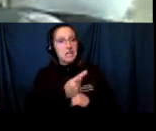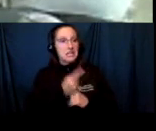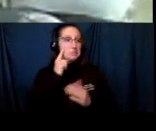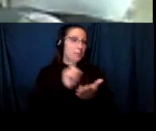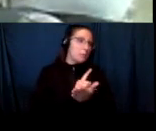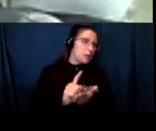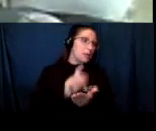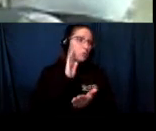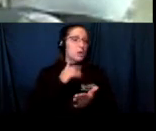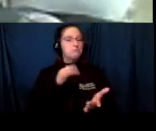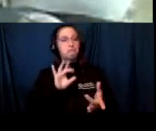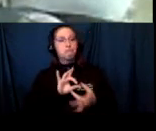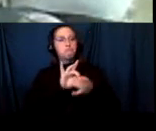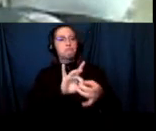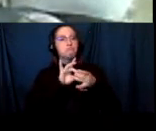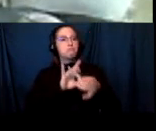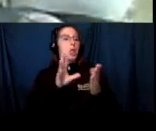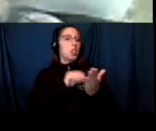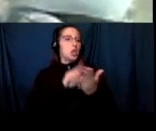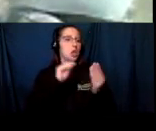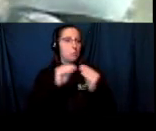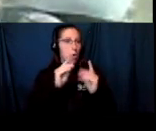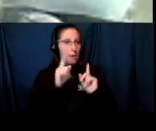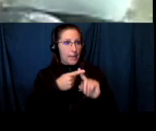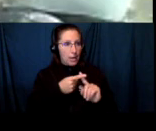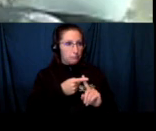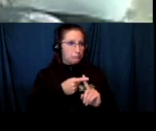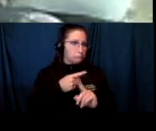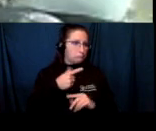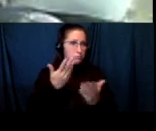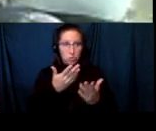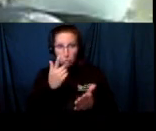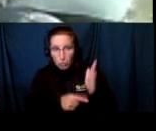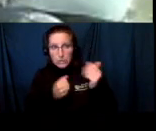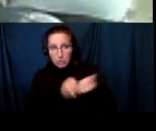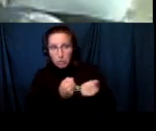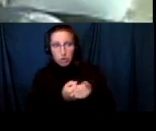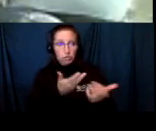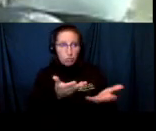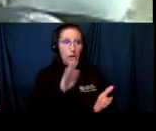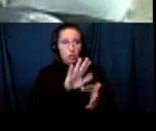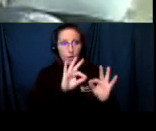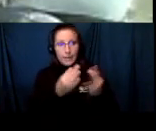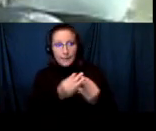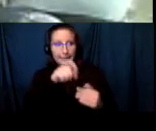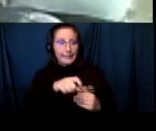to connect and learn more about what kinds of supports the families are most interested in.